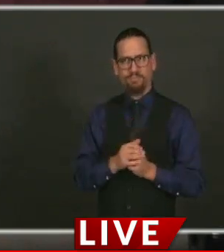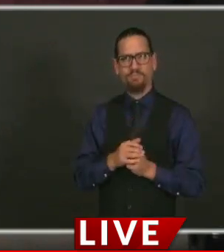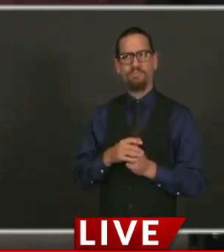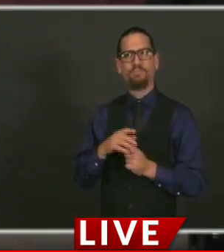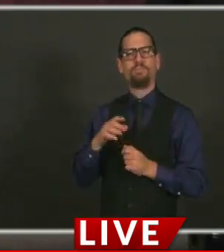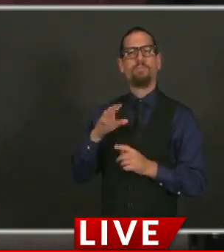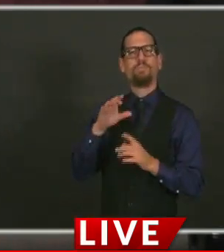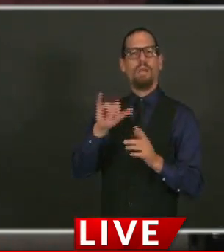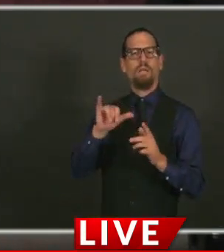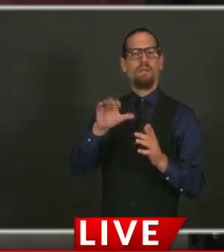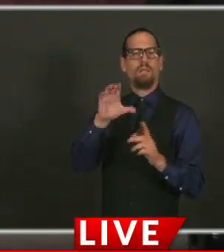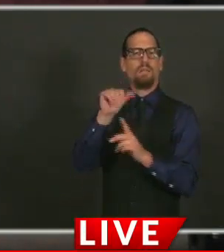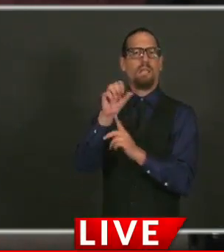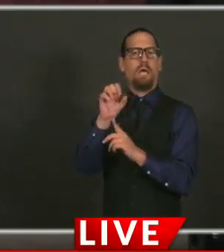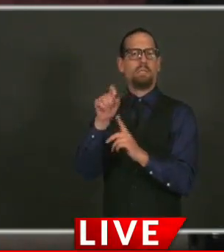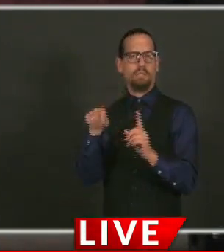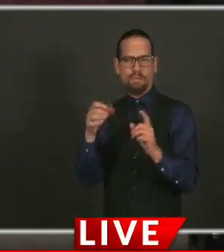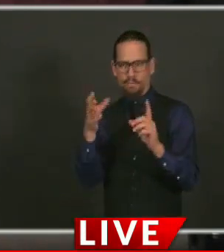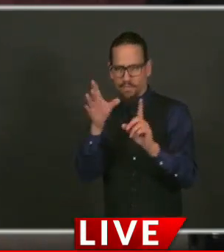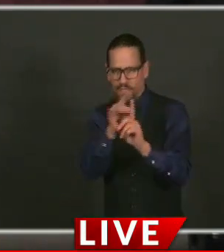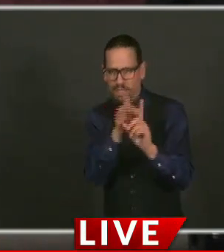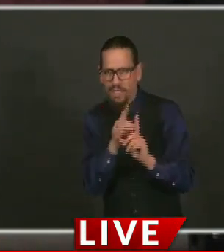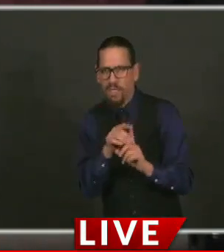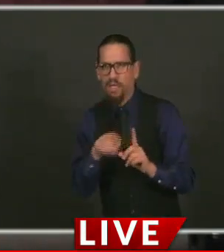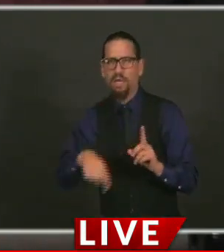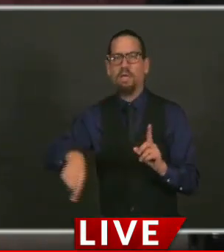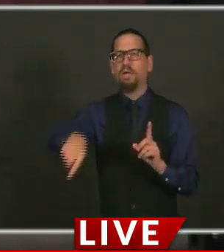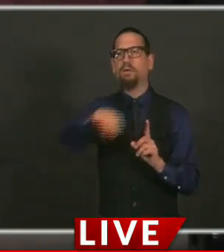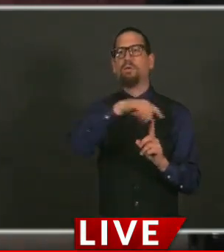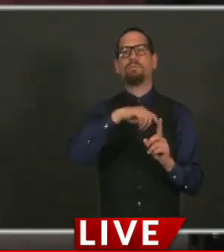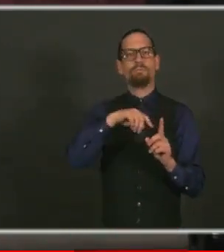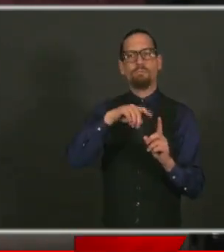MY QUESTION IS, BASED ON CONTACT TRACING, HOW MANY OF THOSE CASES